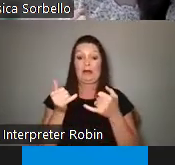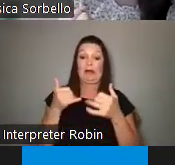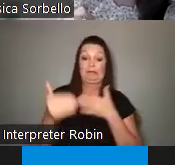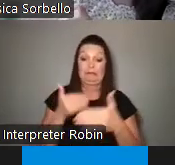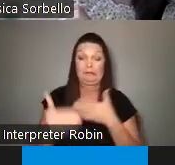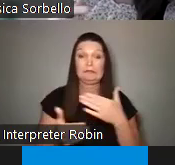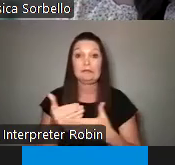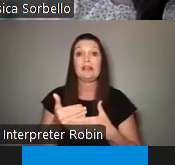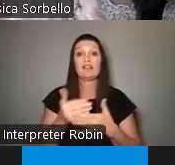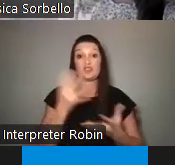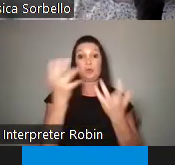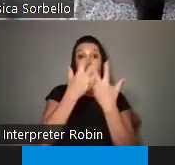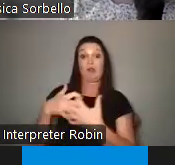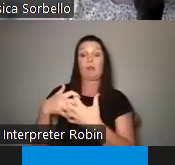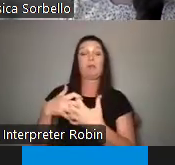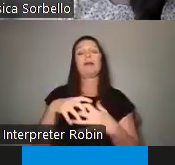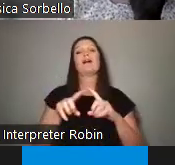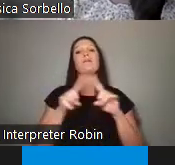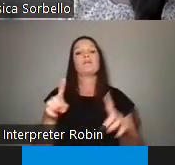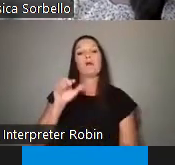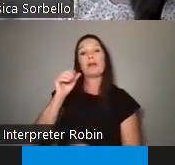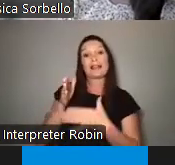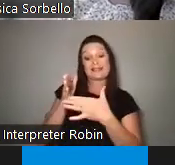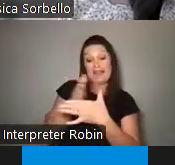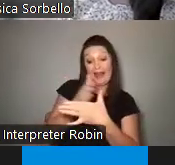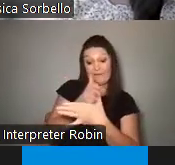it is a neuro typical lens without any significant mental